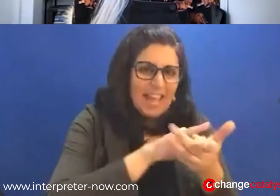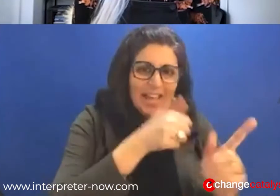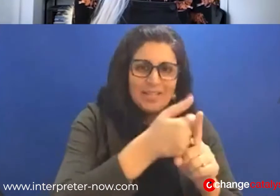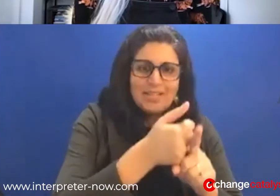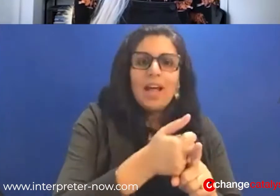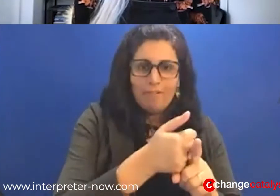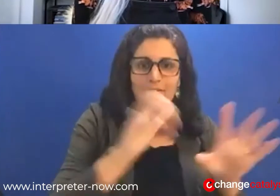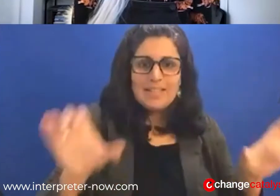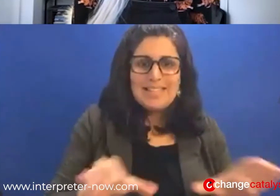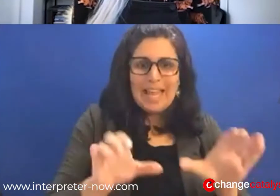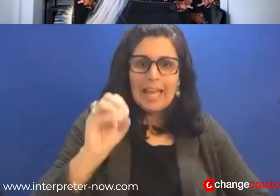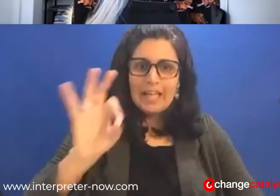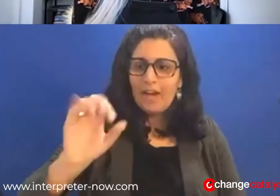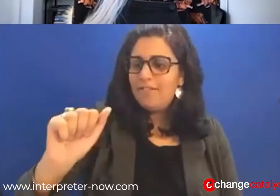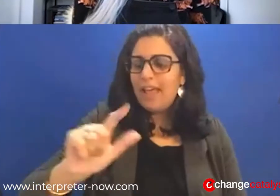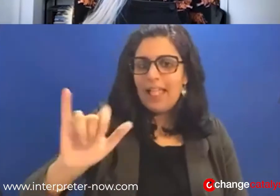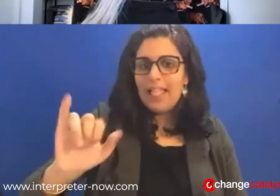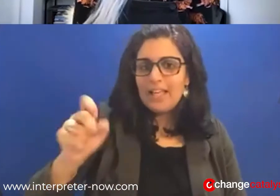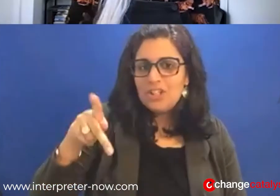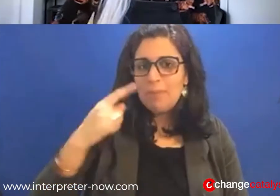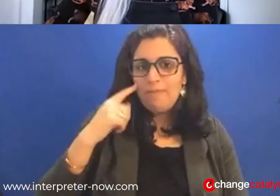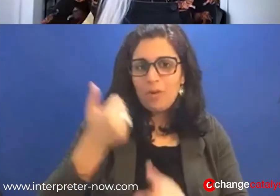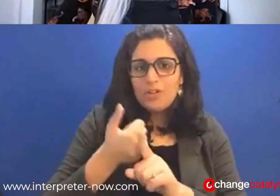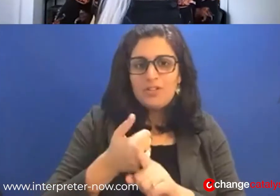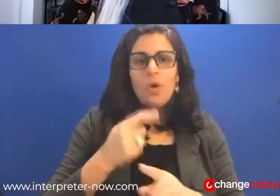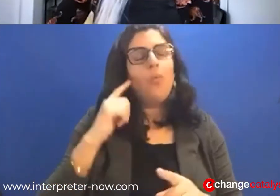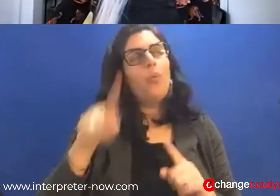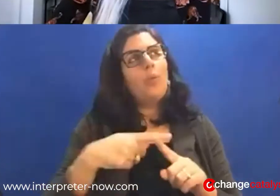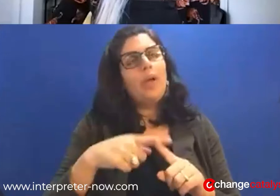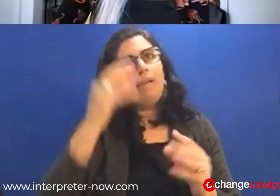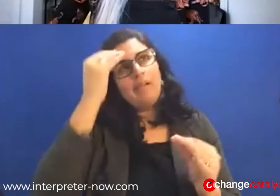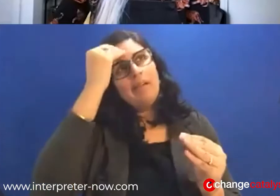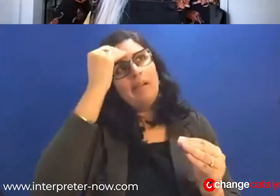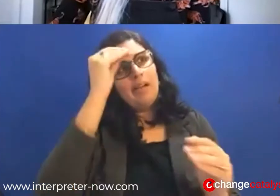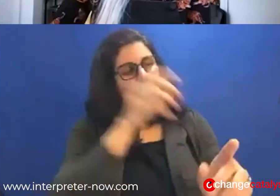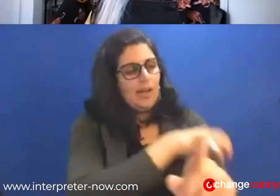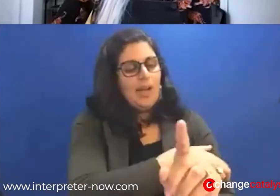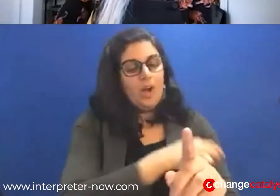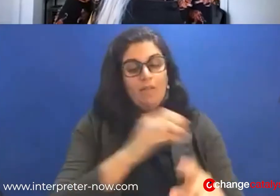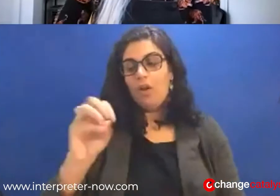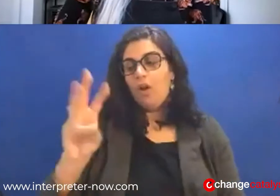And so, I think that when we think about the power of the OwnTrail community, it's how we are helping each other and ourselves, right.